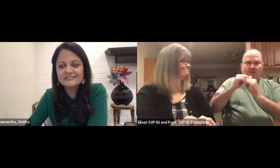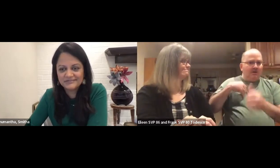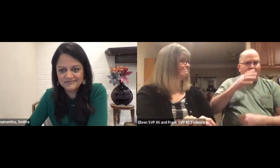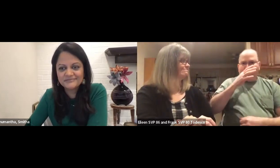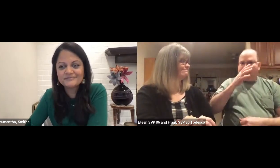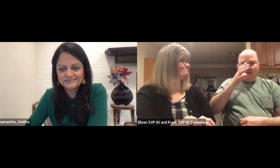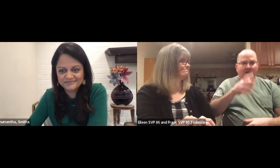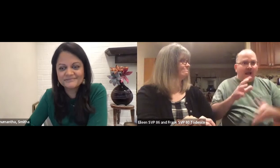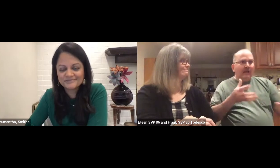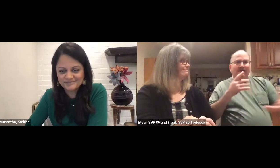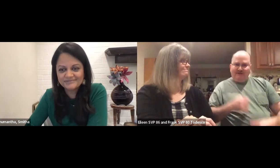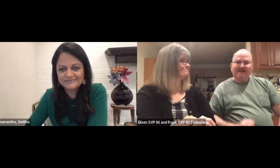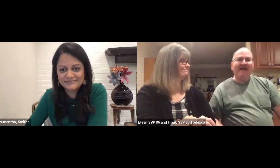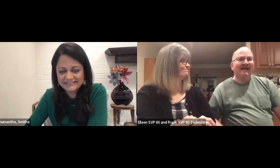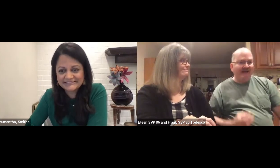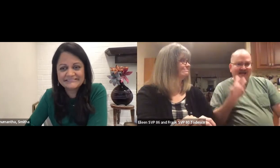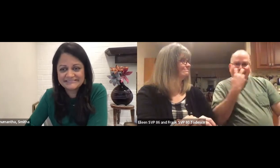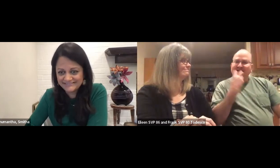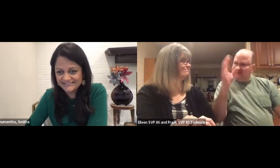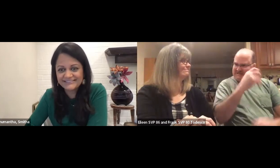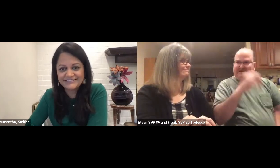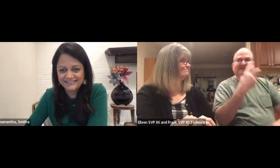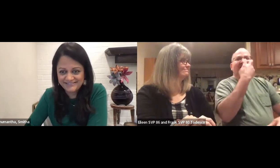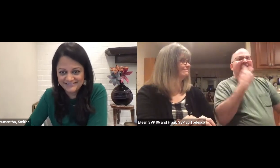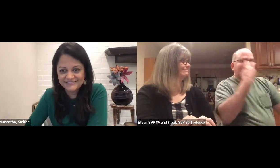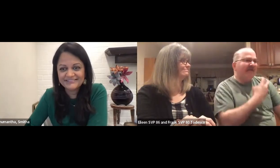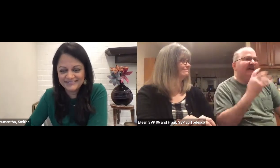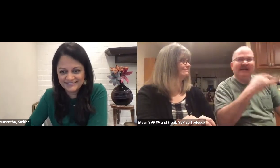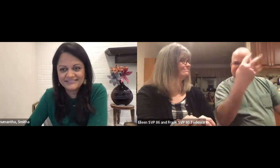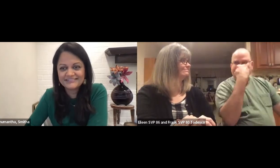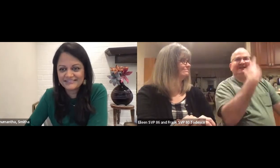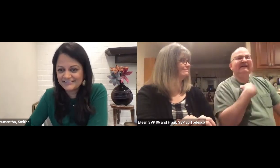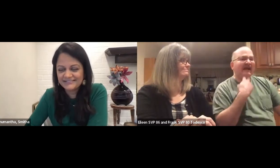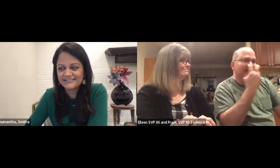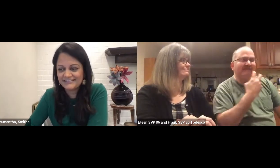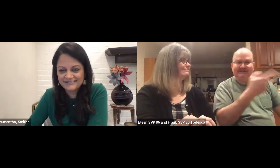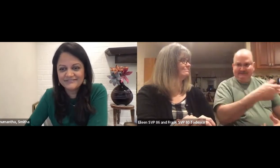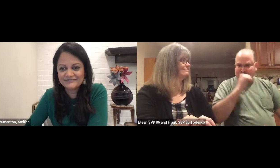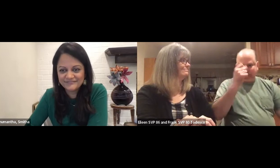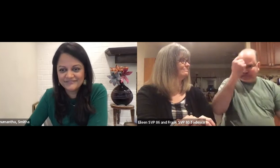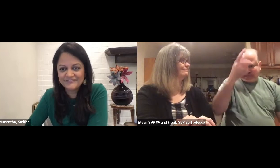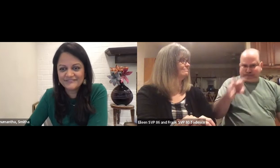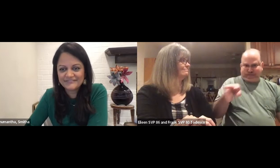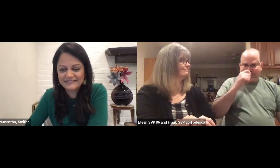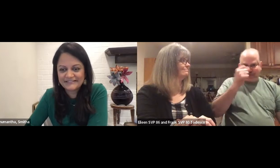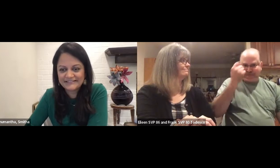and I realize it's really hard to communicate with my mom. You know, yes, she'll say that she can read someone's lips and she understands what they're saying,